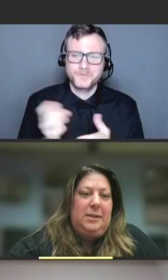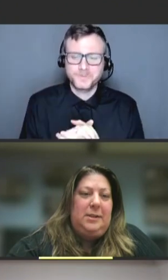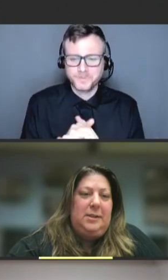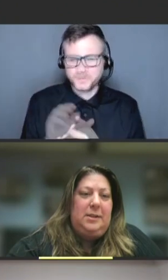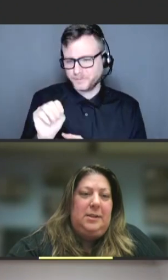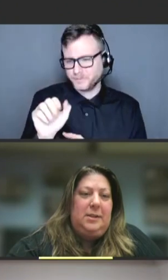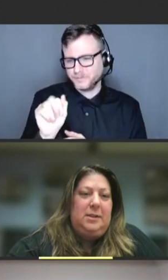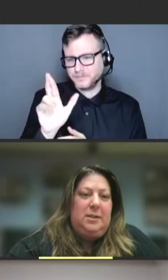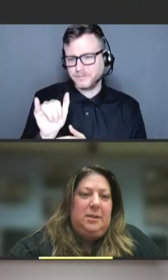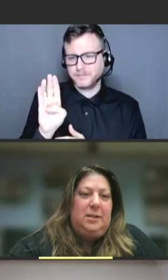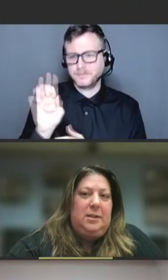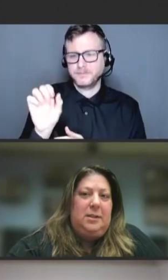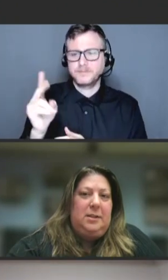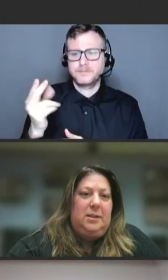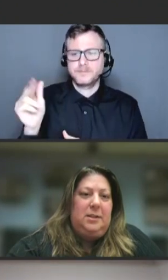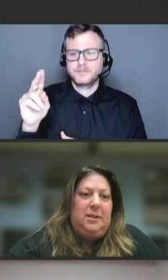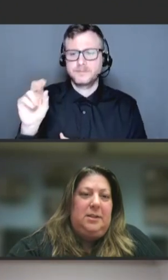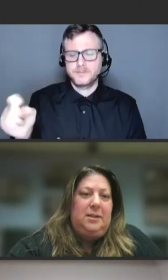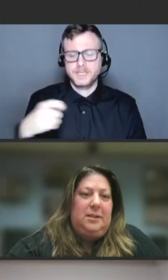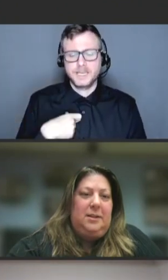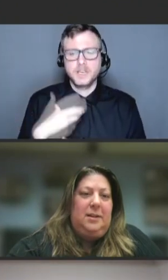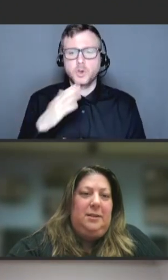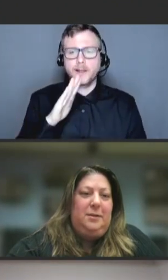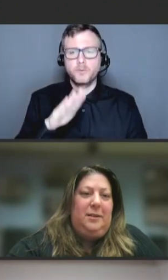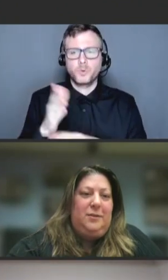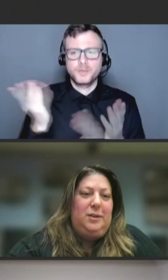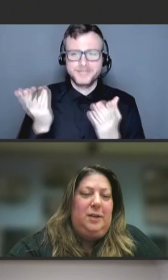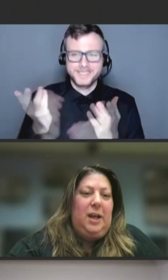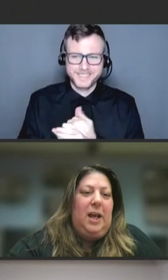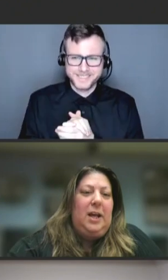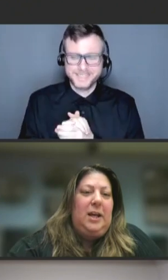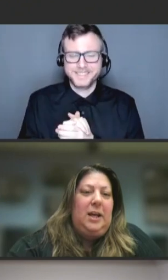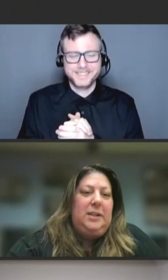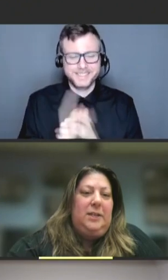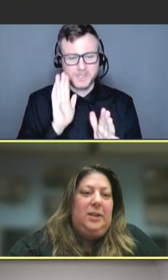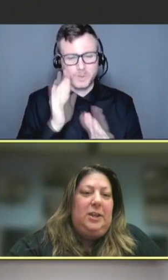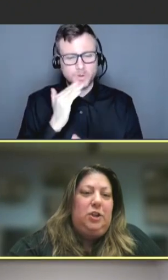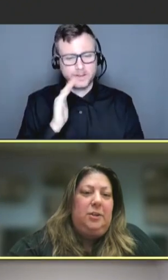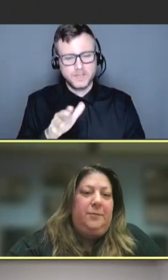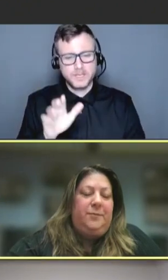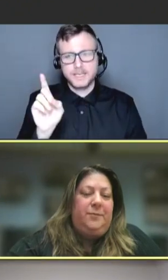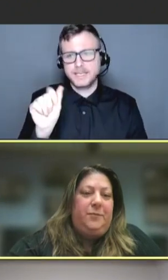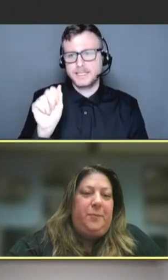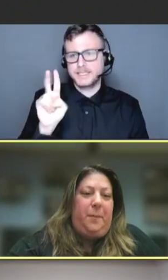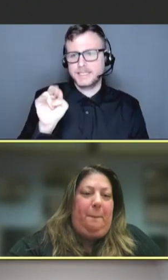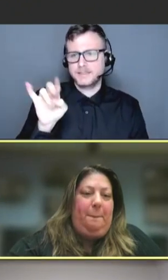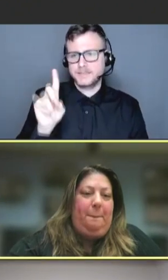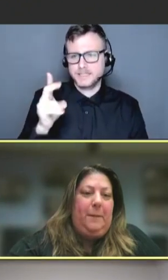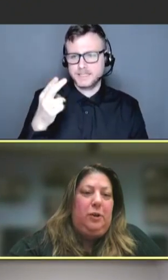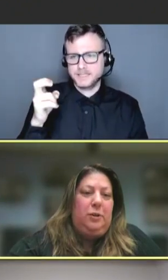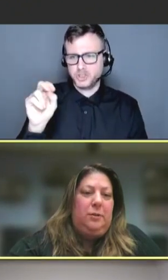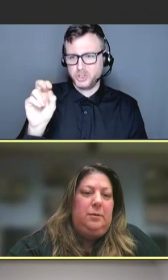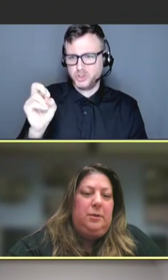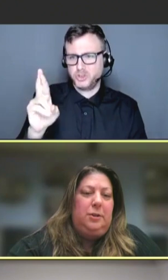Mary Beth Hance: Good afternoon. Present. Ann Aikin: Hello, good afternoon. And David Hencir? Or Hencir?